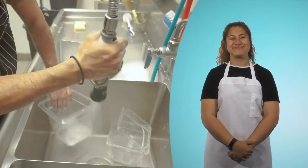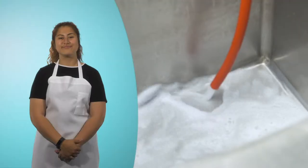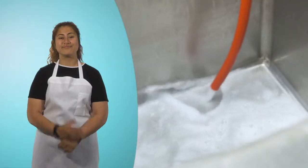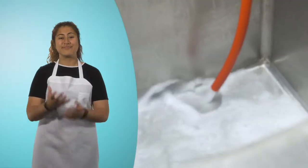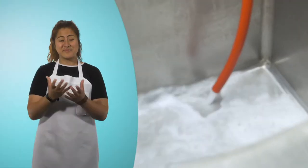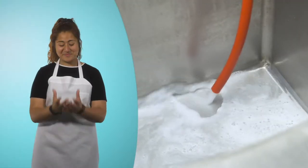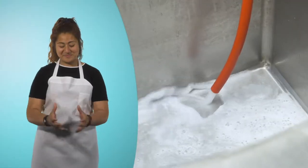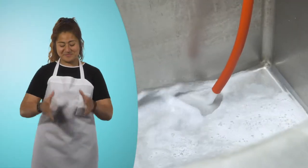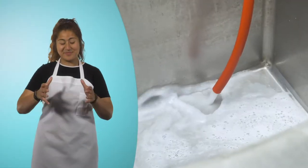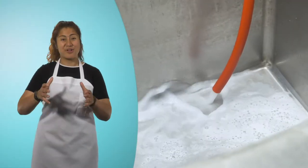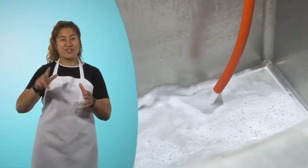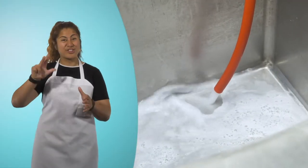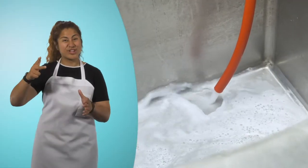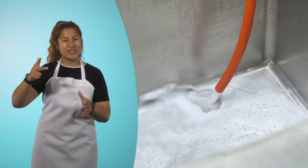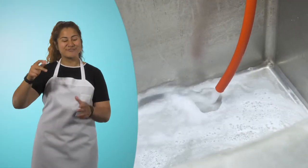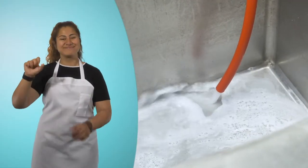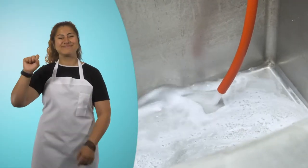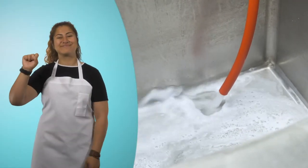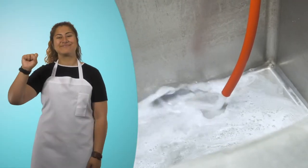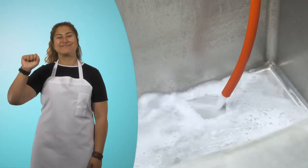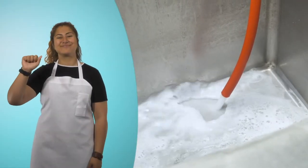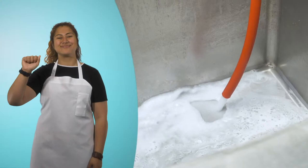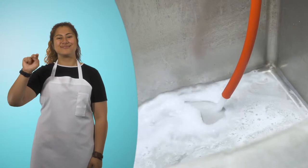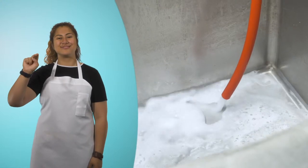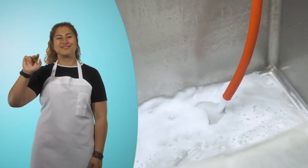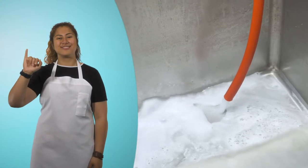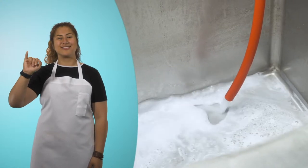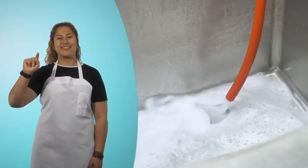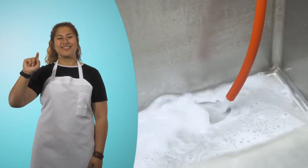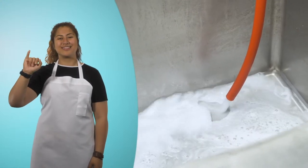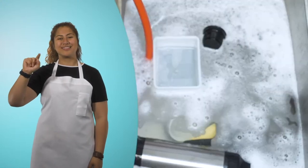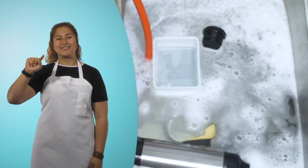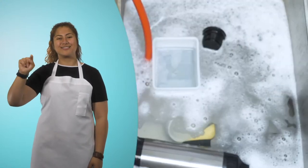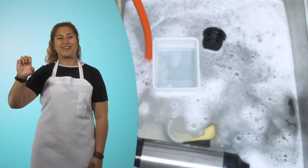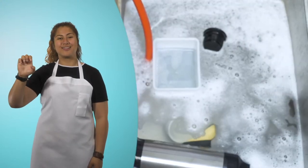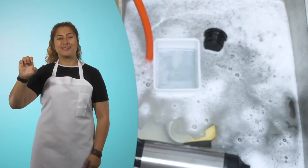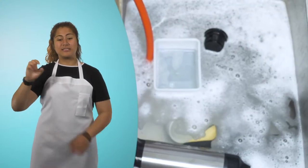The third compartment is for sanitizing.